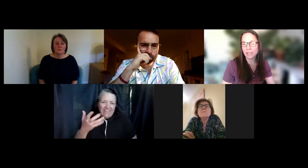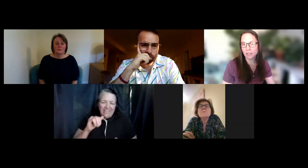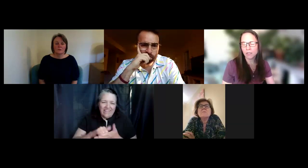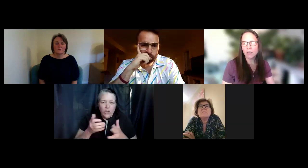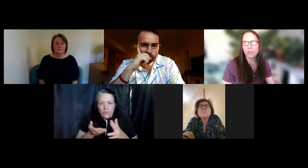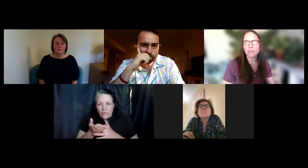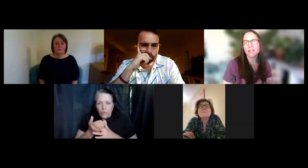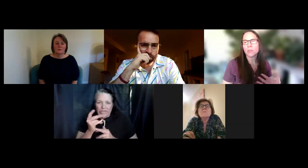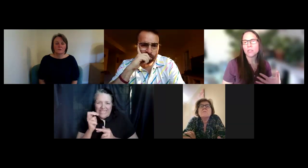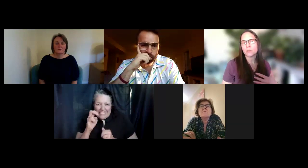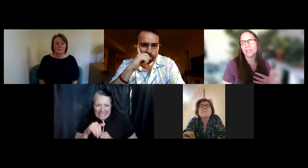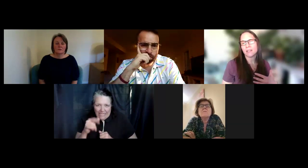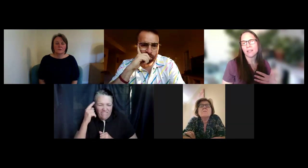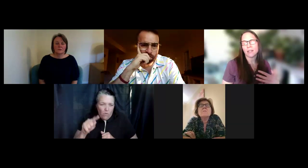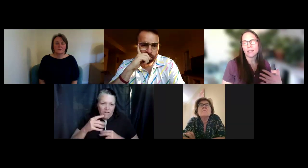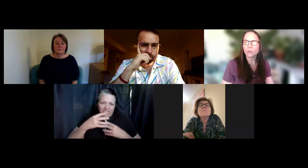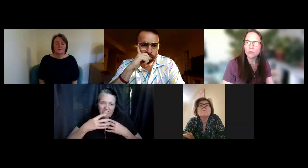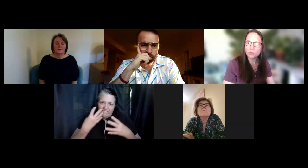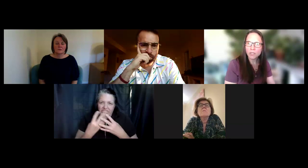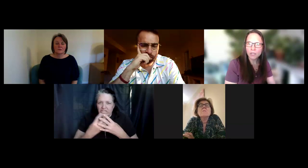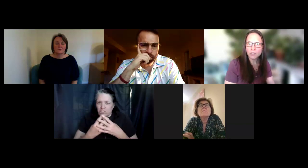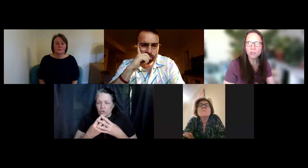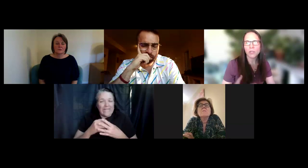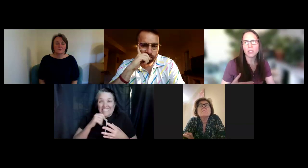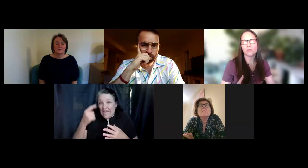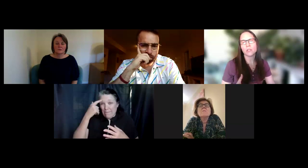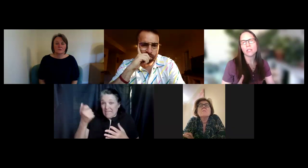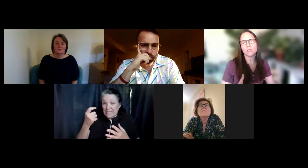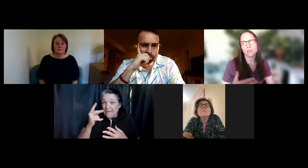kidney. It's not because my kidney cannot handle this medication, but if there is an